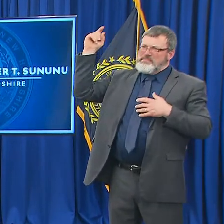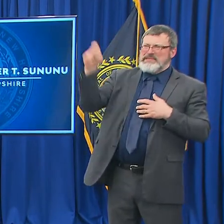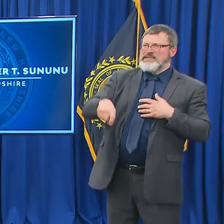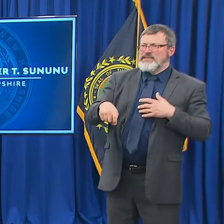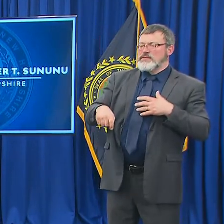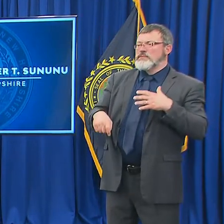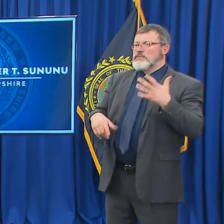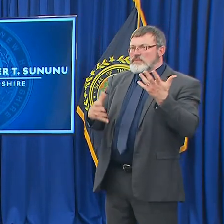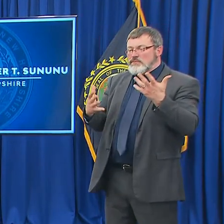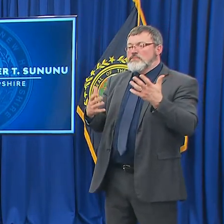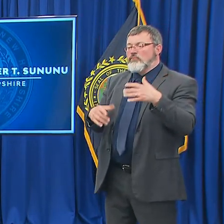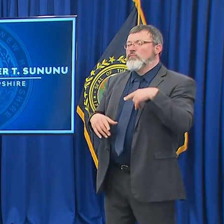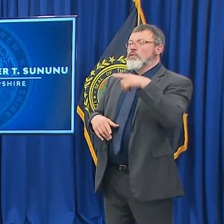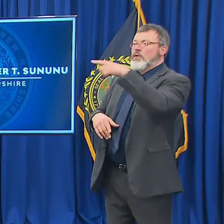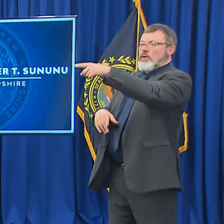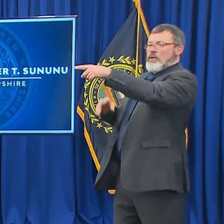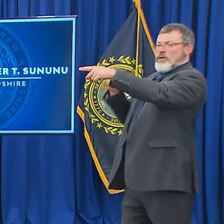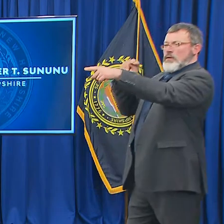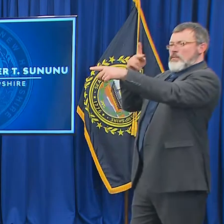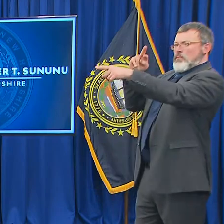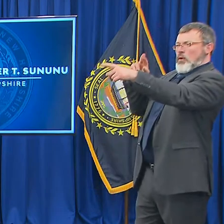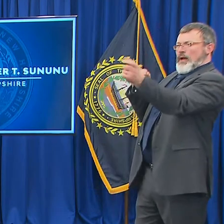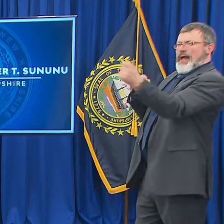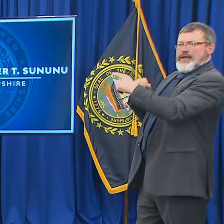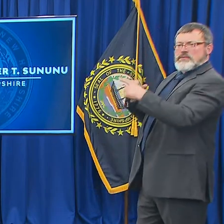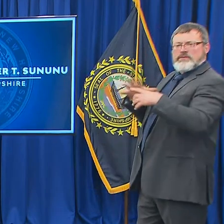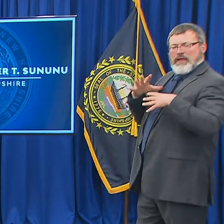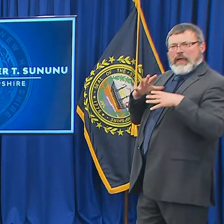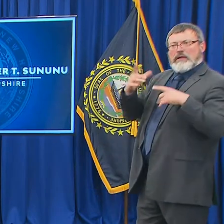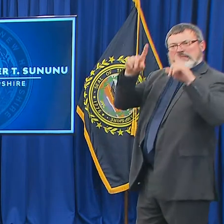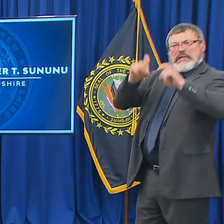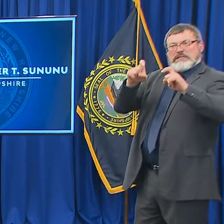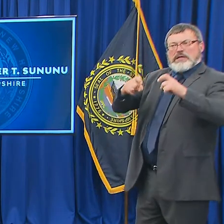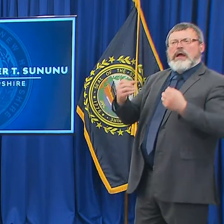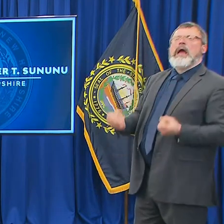especially as we enter the holiday season people might be traveling. People want to find figure out how